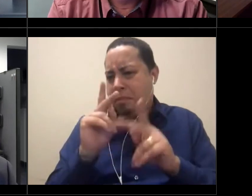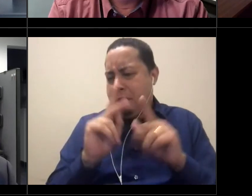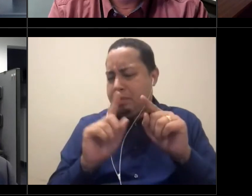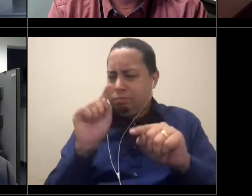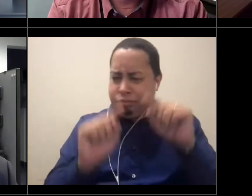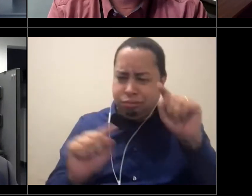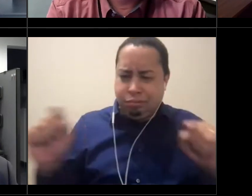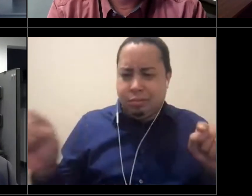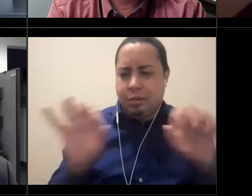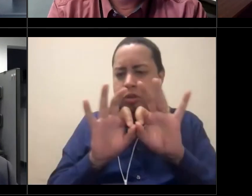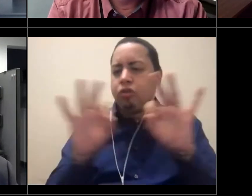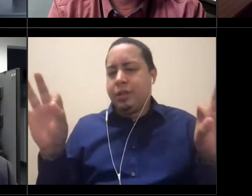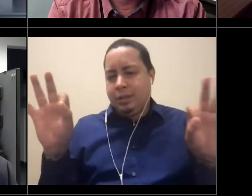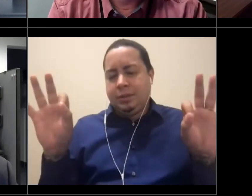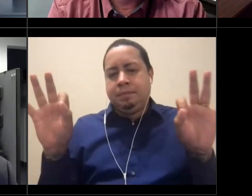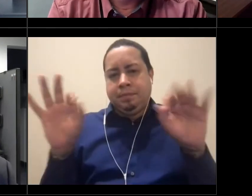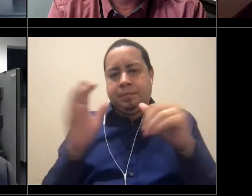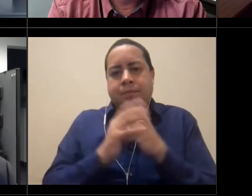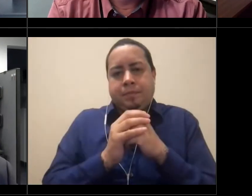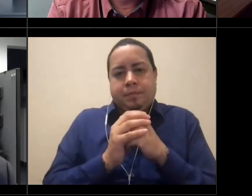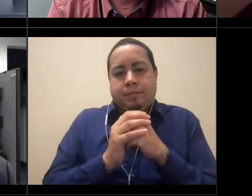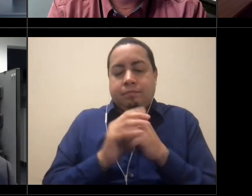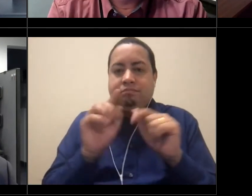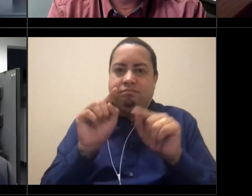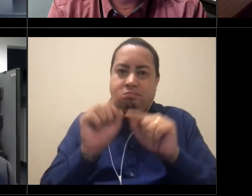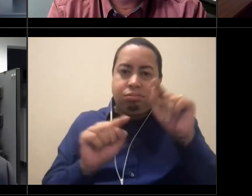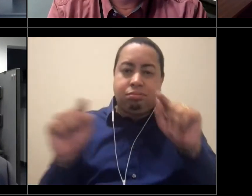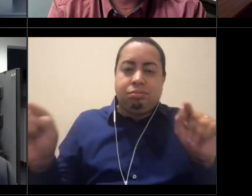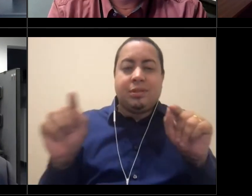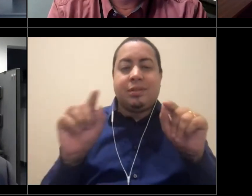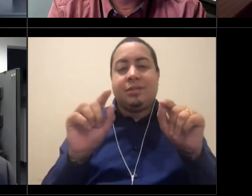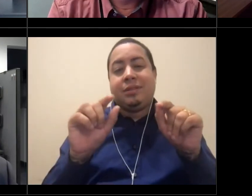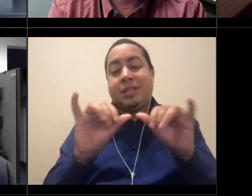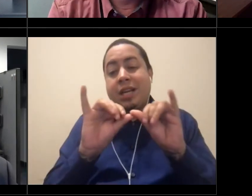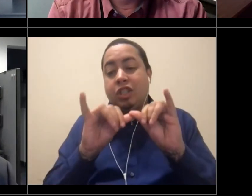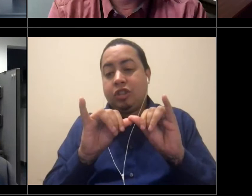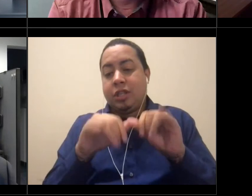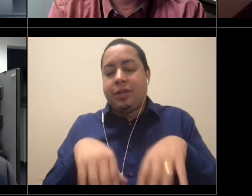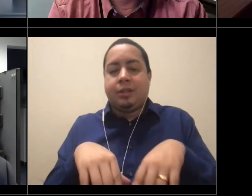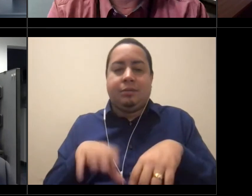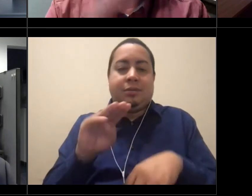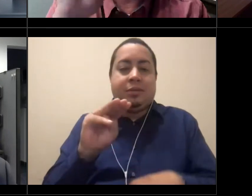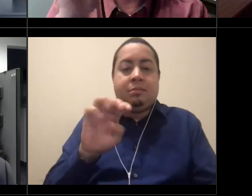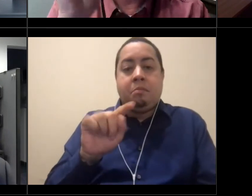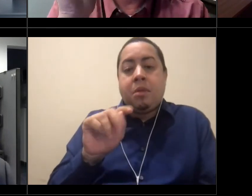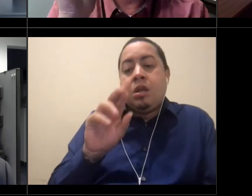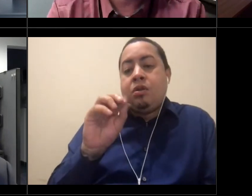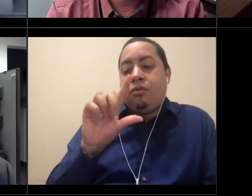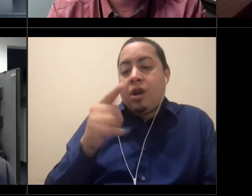And in various engineering. We have meteorologists, people studying the weather